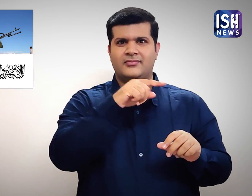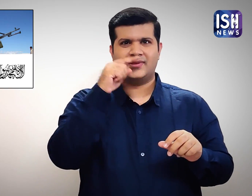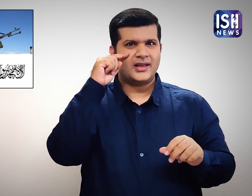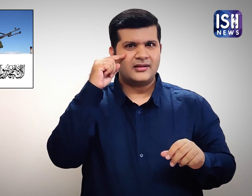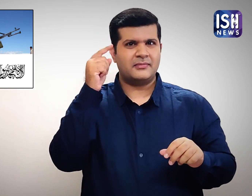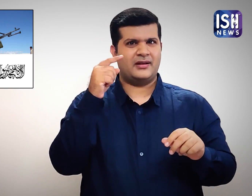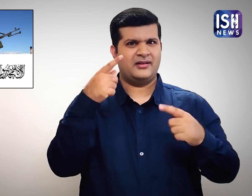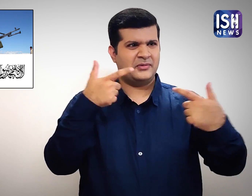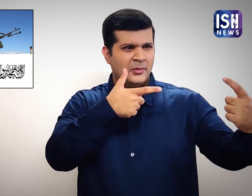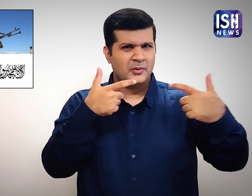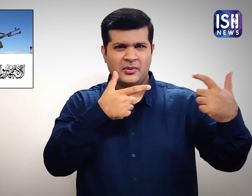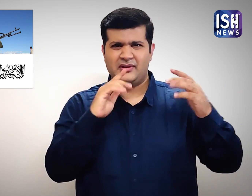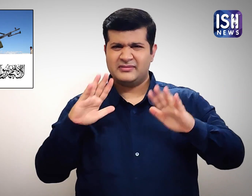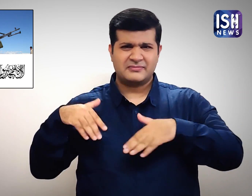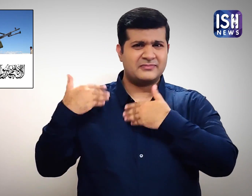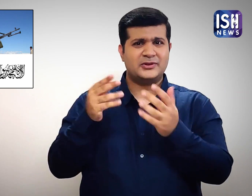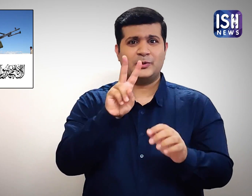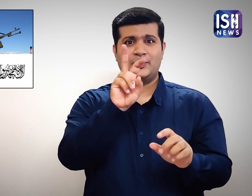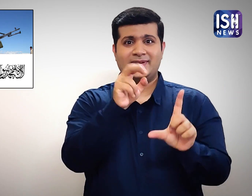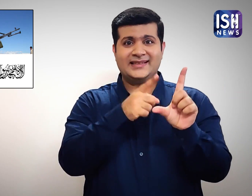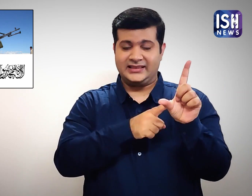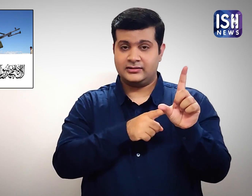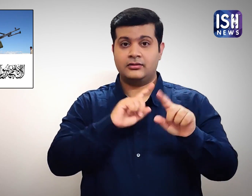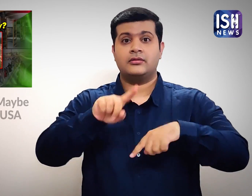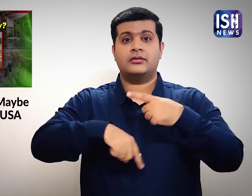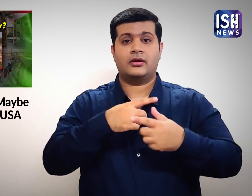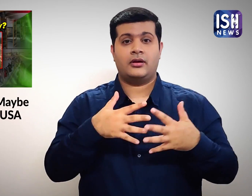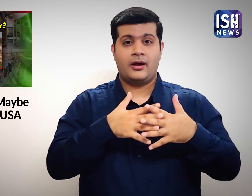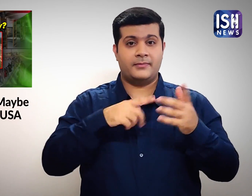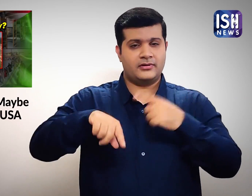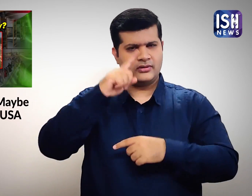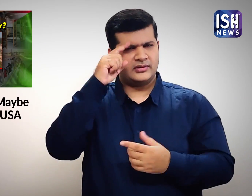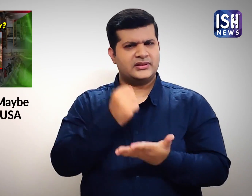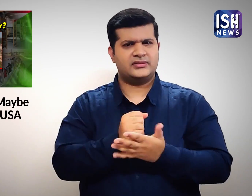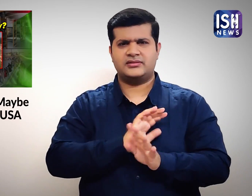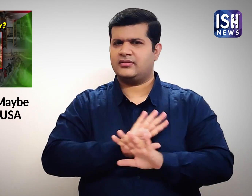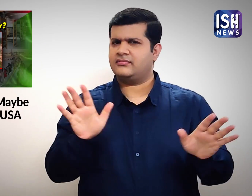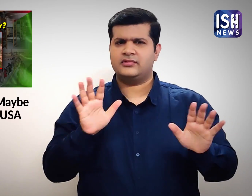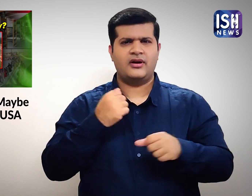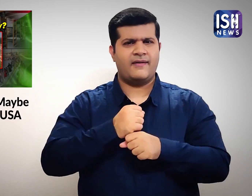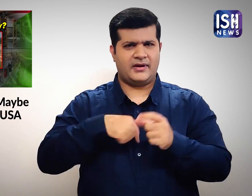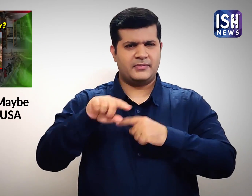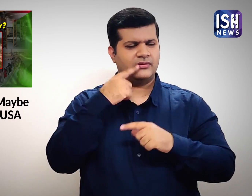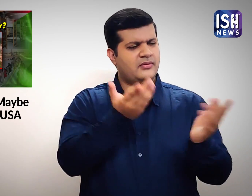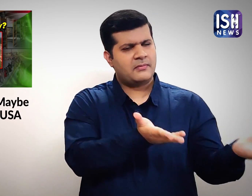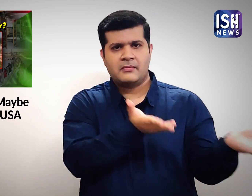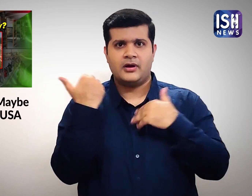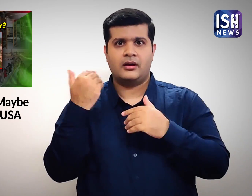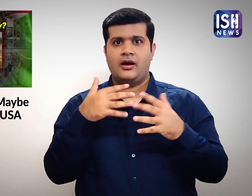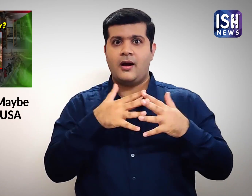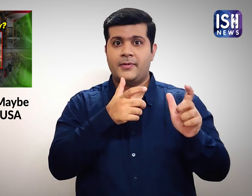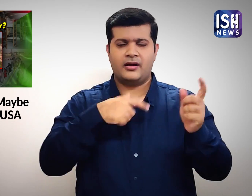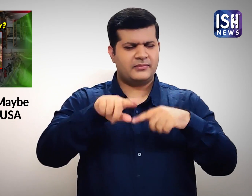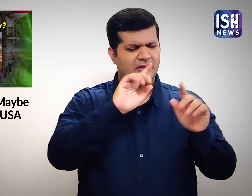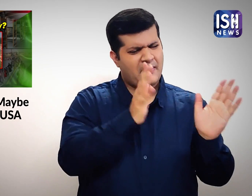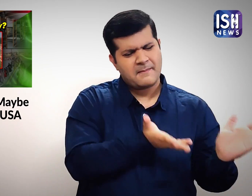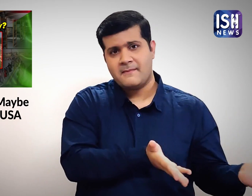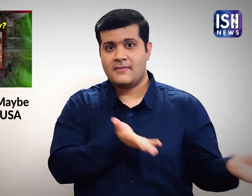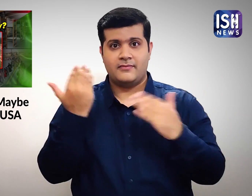to fight the war against the Taliban for the last 20 years. Now the American government decided to call back its troops